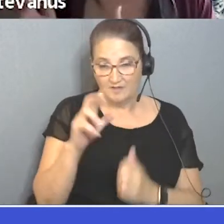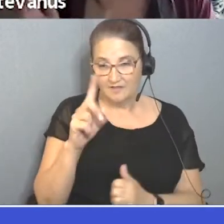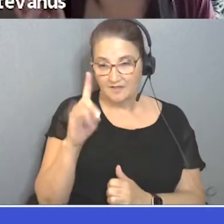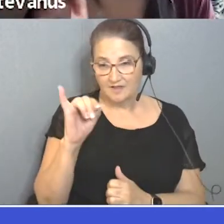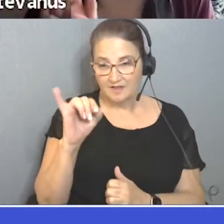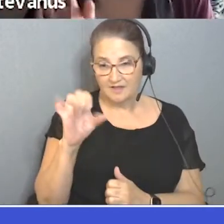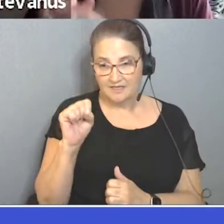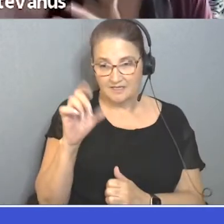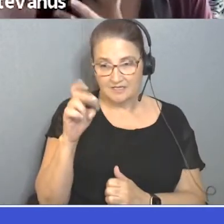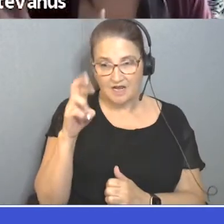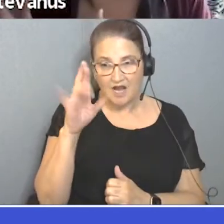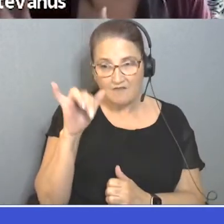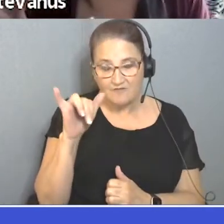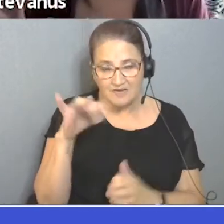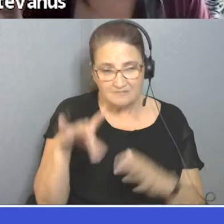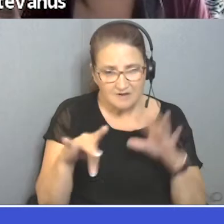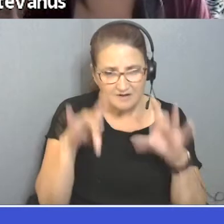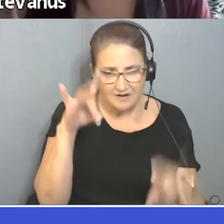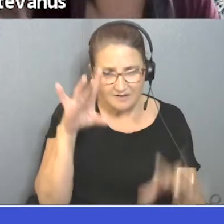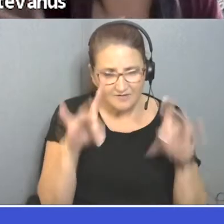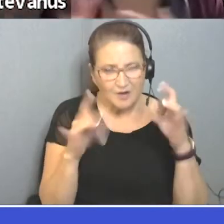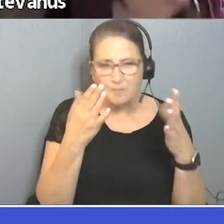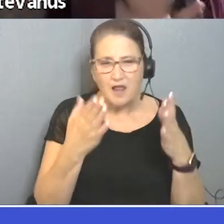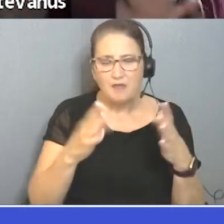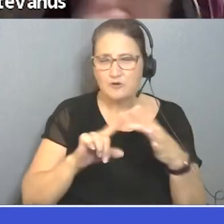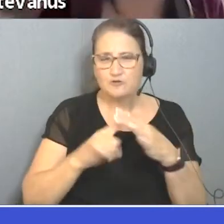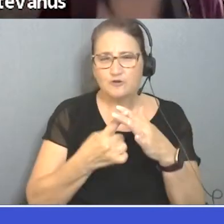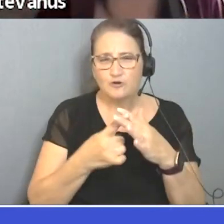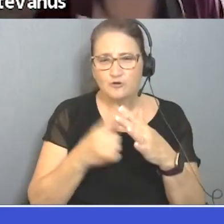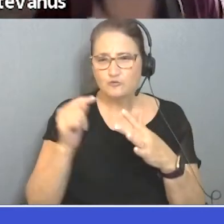beginning a bit too early, too late, rather, and that there's